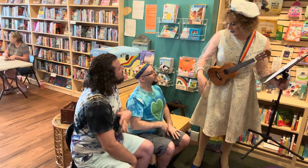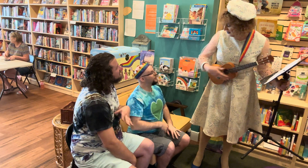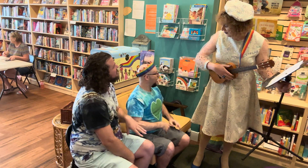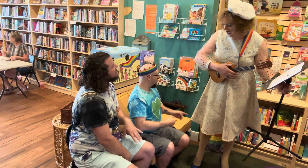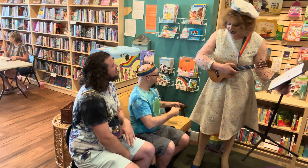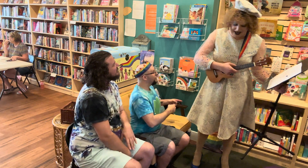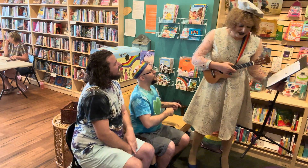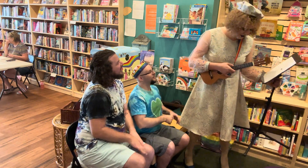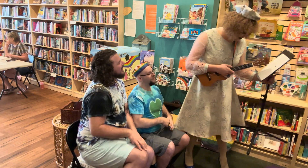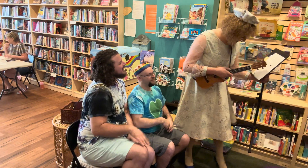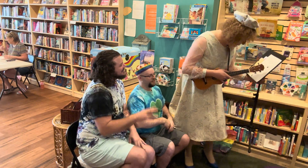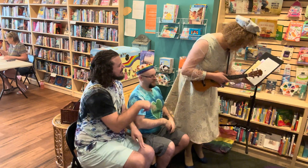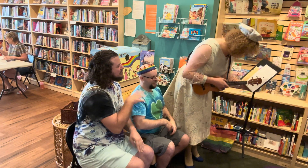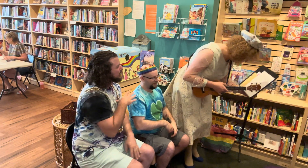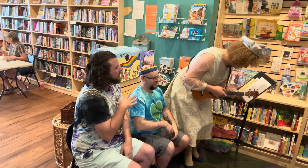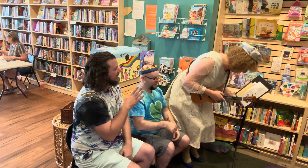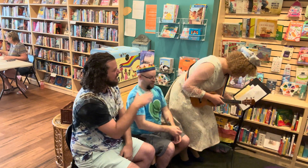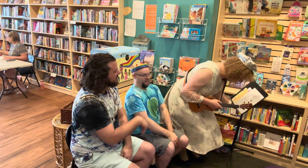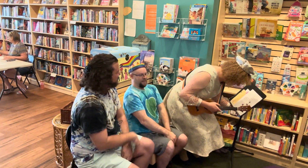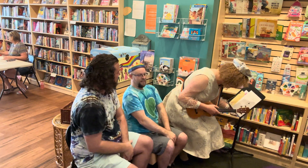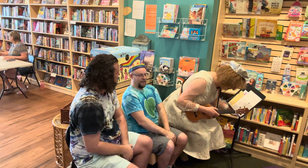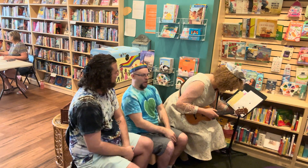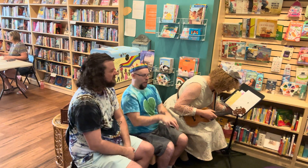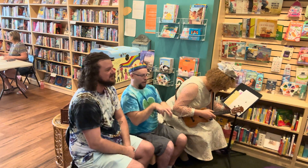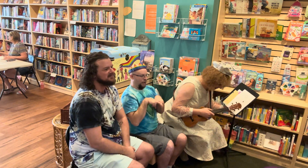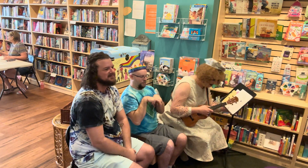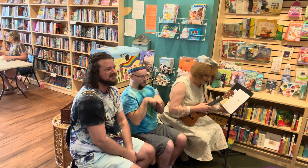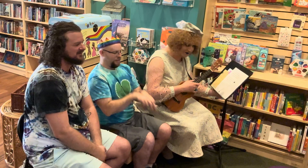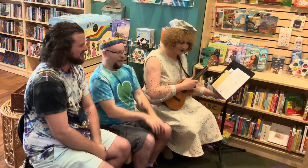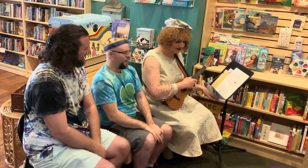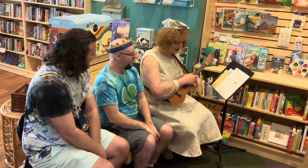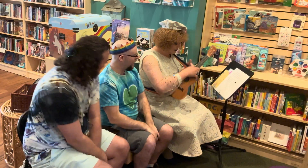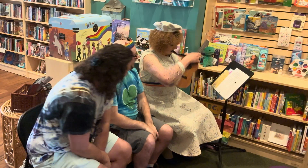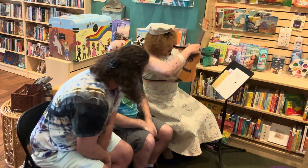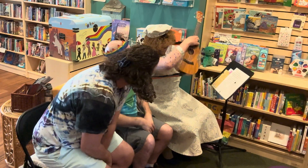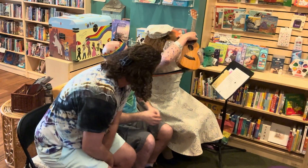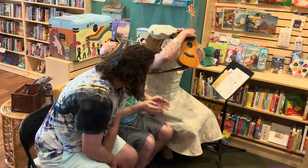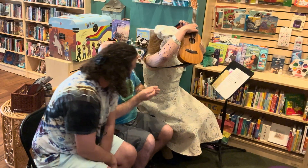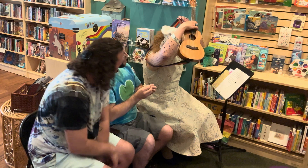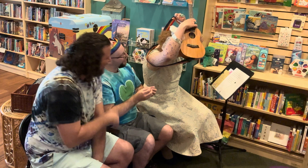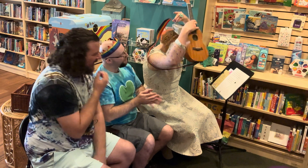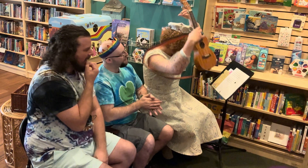Oh, well I can do the signs with you. ZAE: You're fine, you're fine. Let's do signs together. AARON: Yeah, the more, the merrier,